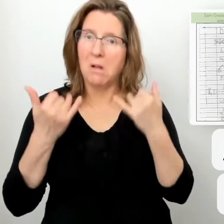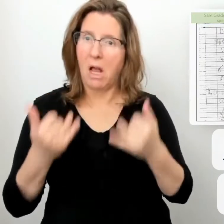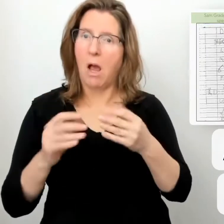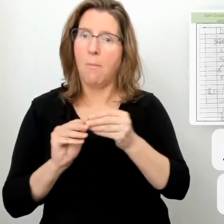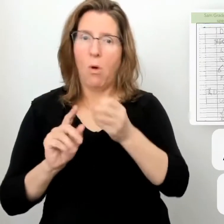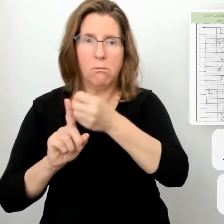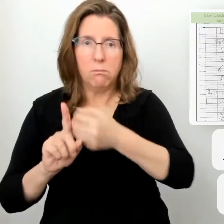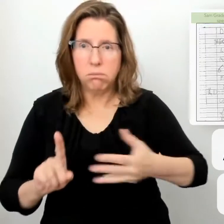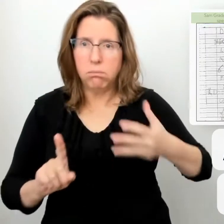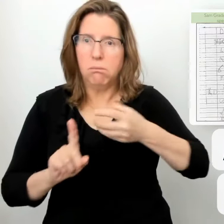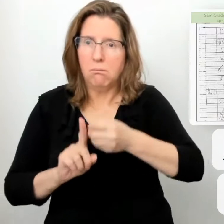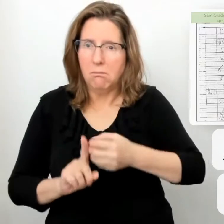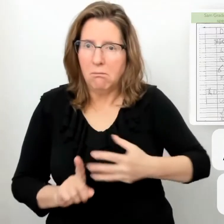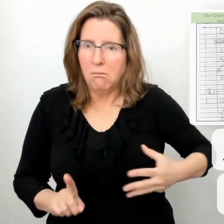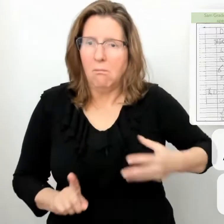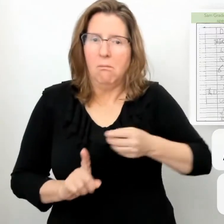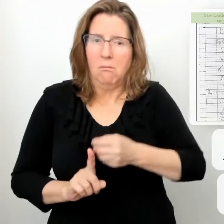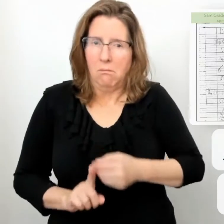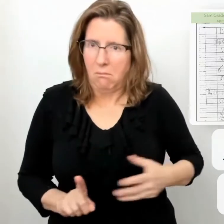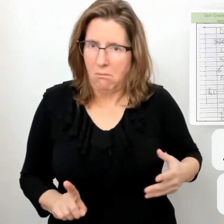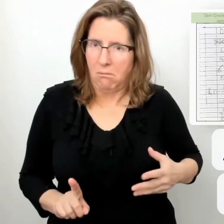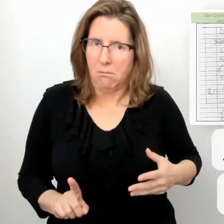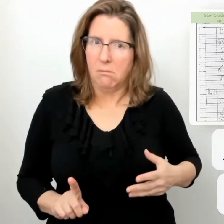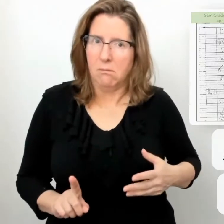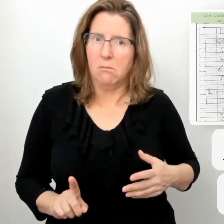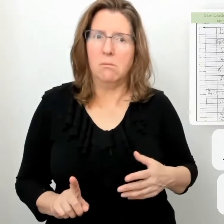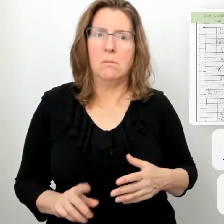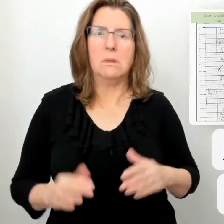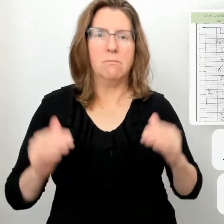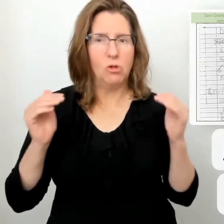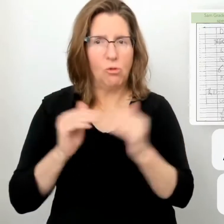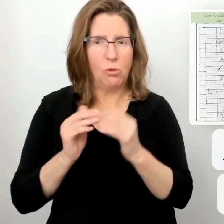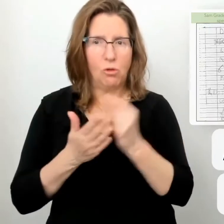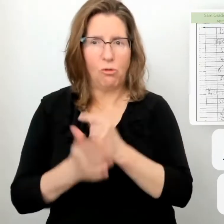The latter is more complex, organized, and legible.